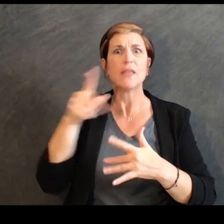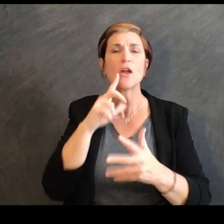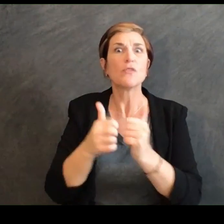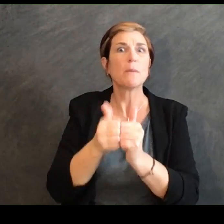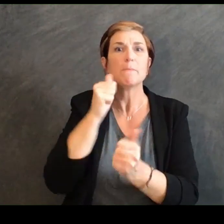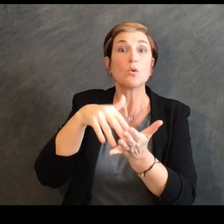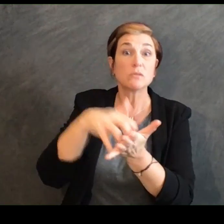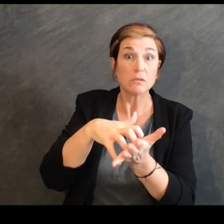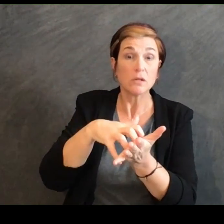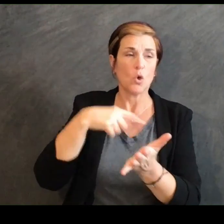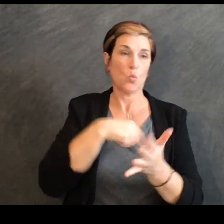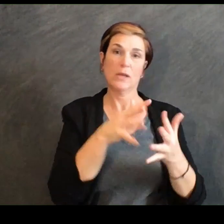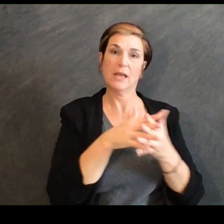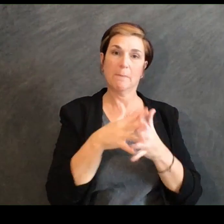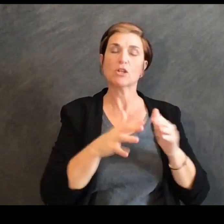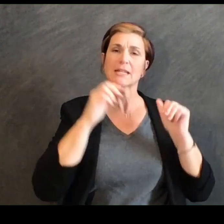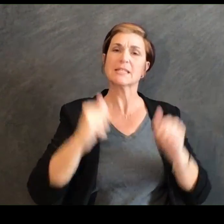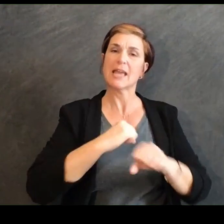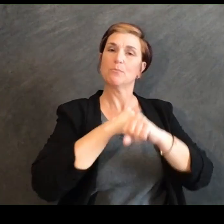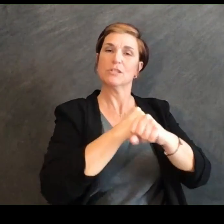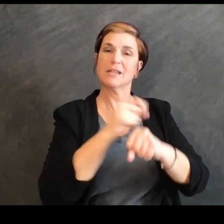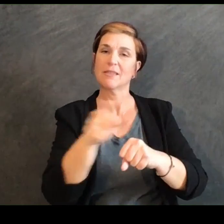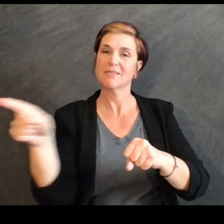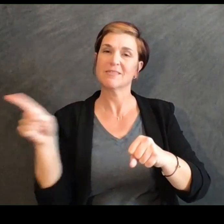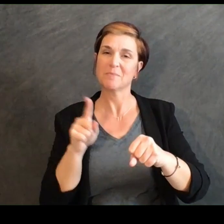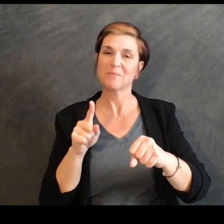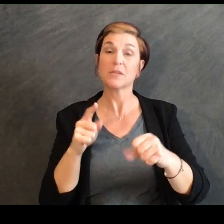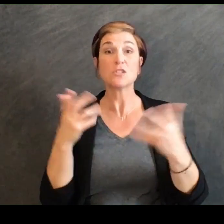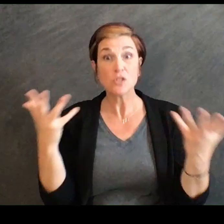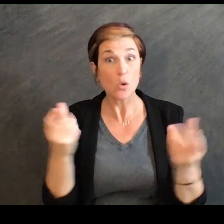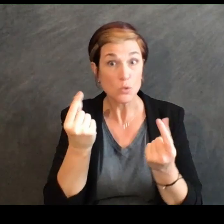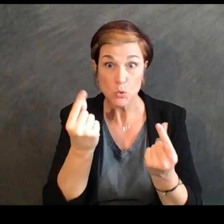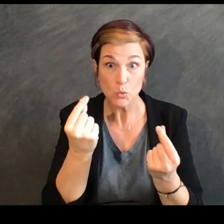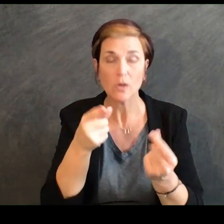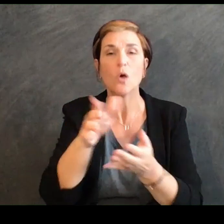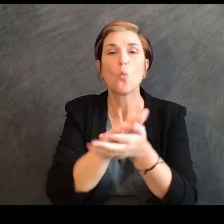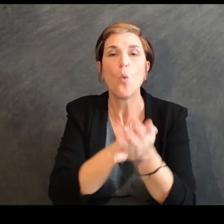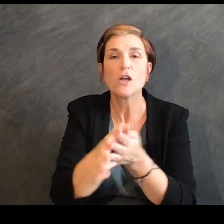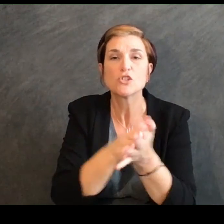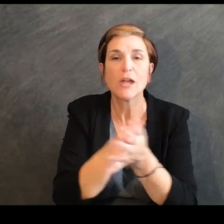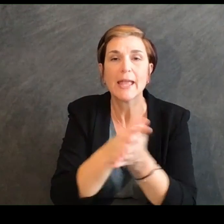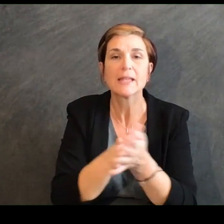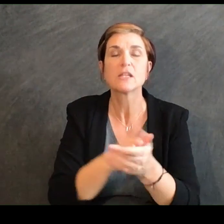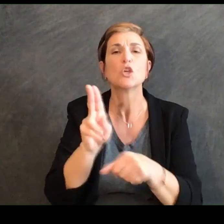difference so wash your hands use common sense look after the most vulnerable and